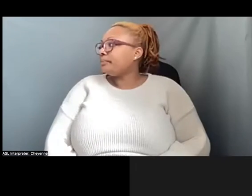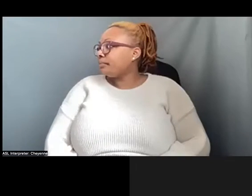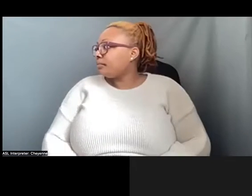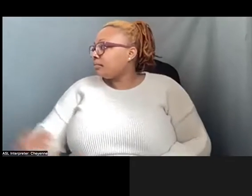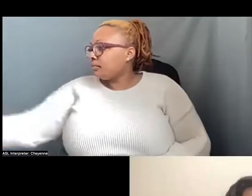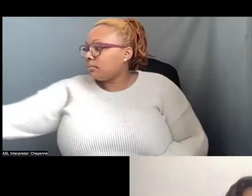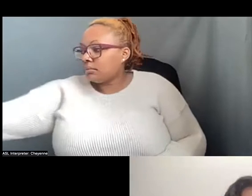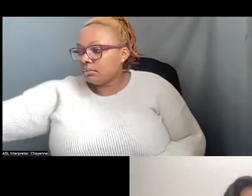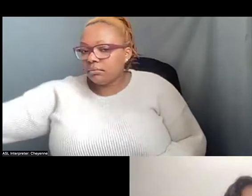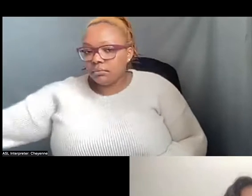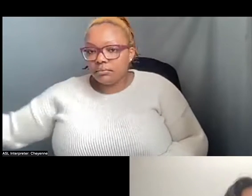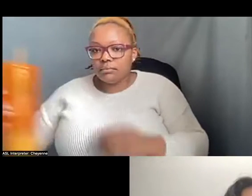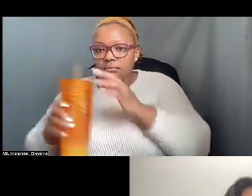Thank you, thank you.